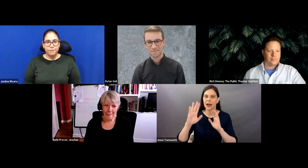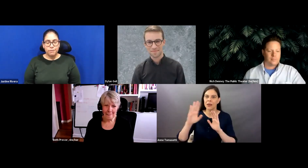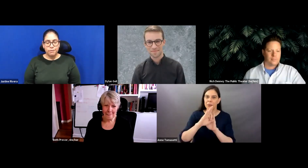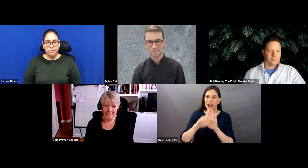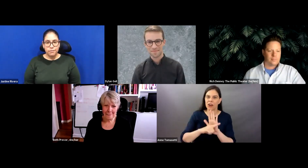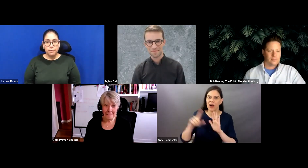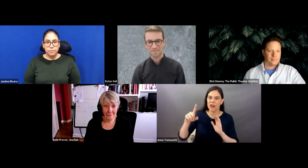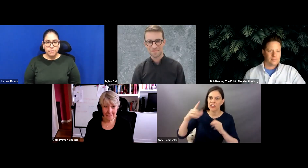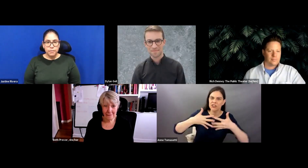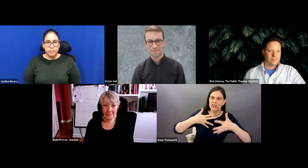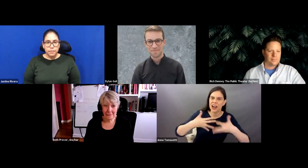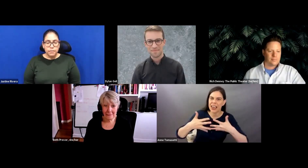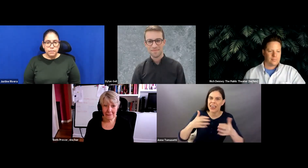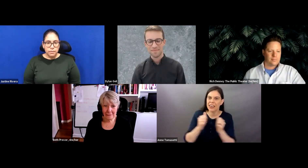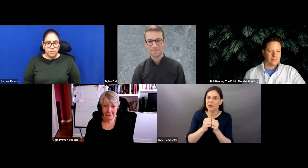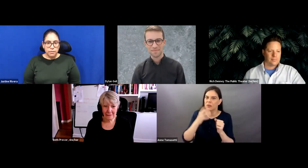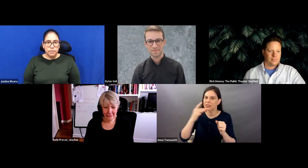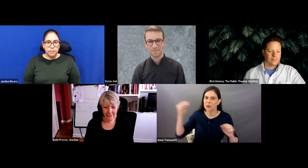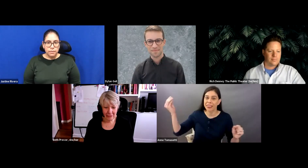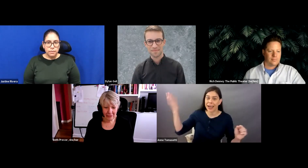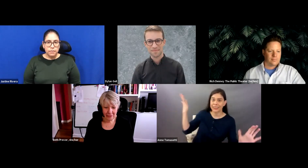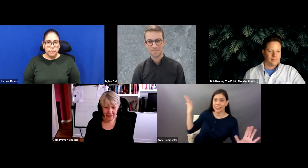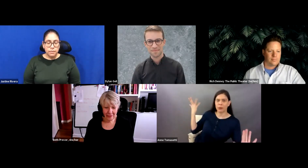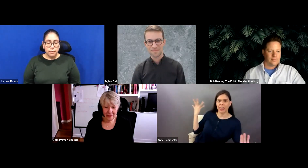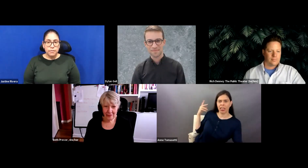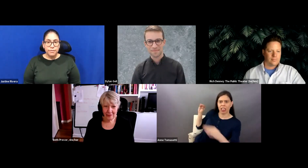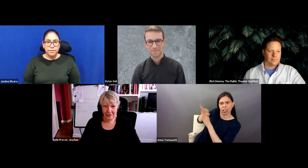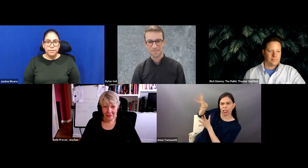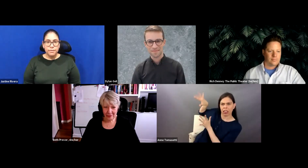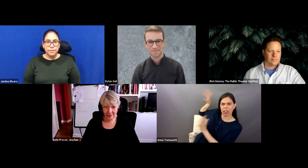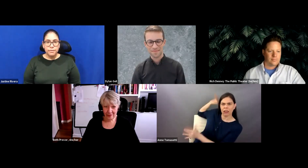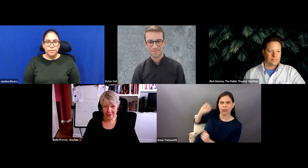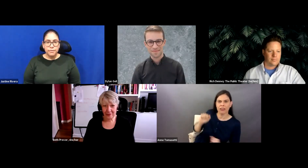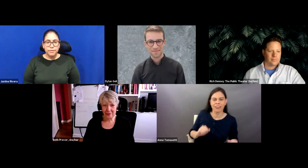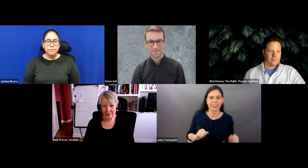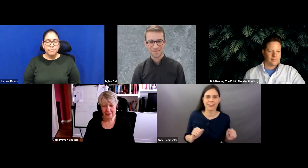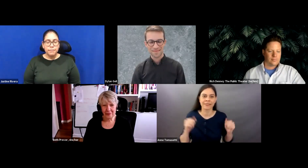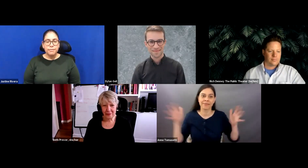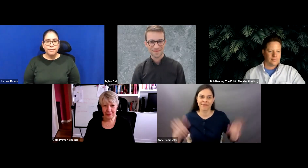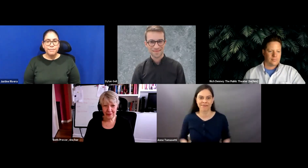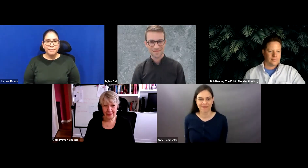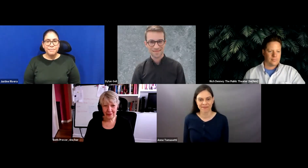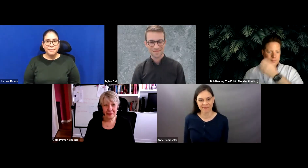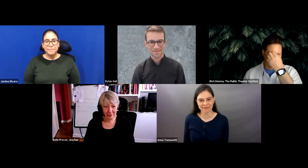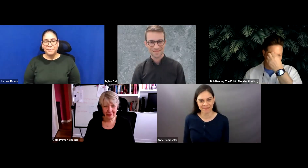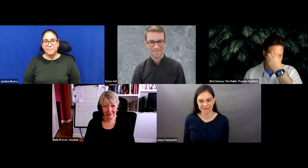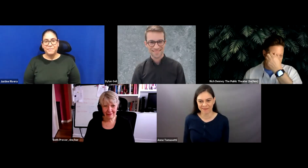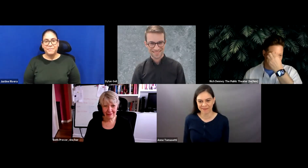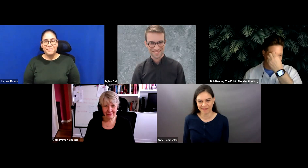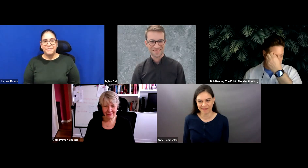middle, and my background is gray with some light coming in and shimmering off of it. And that's all.